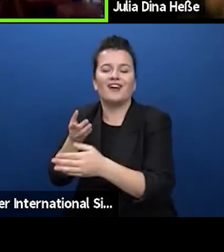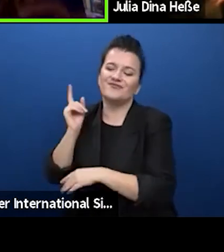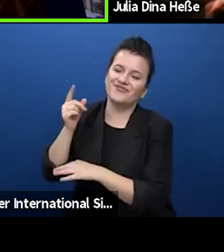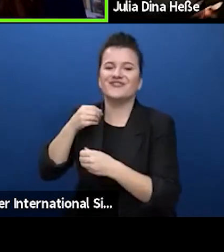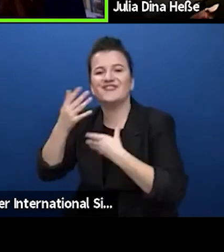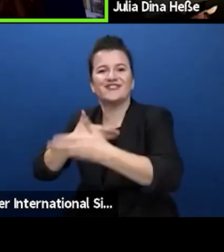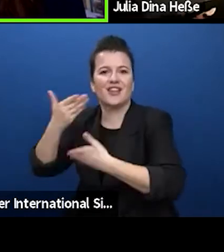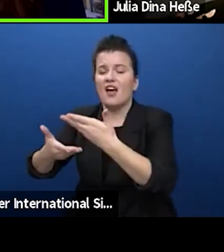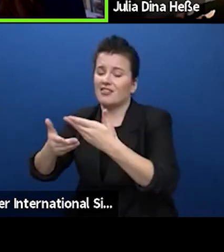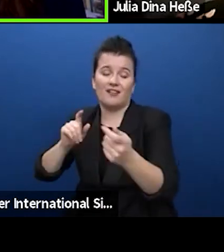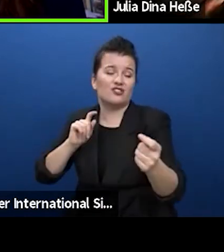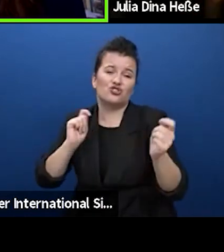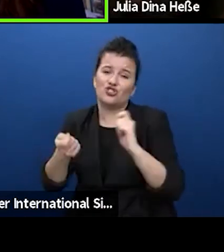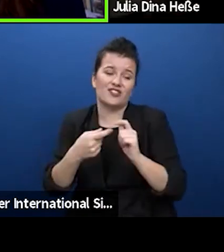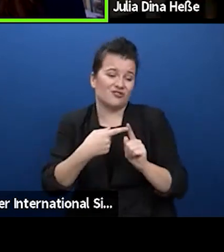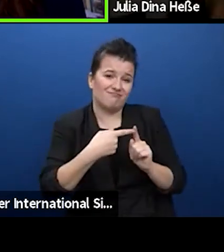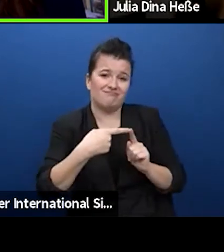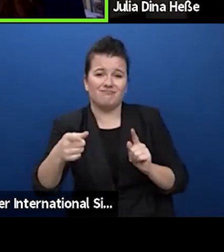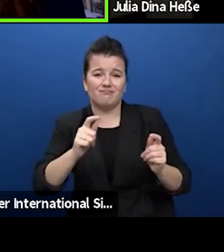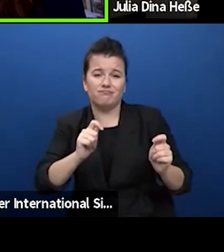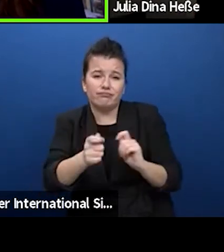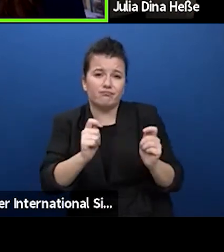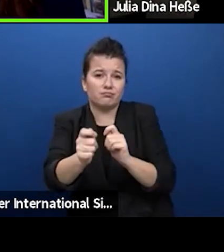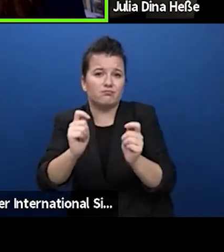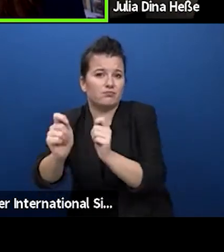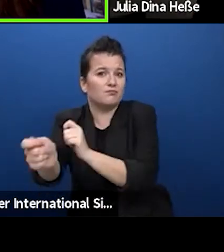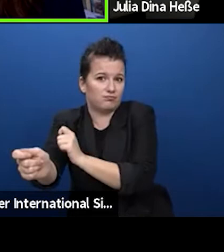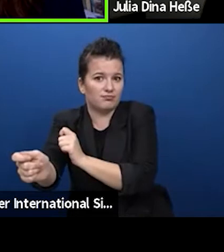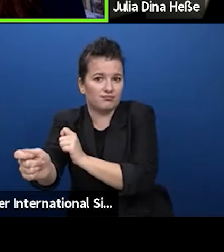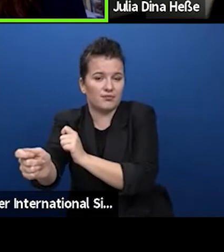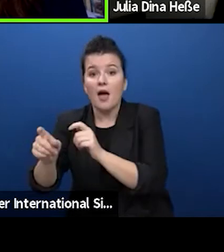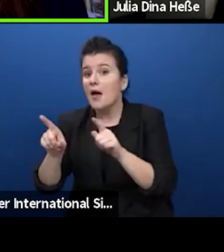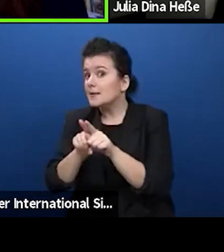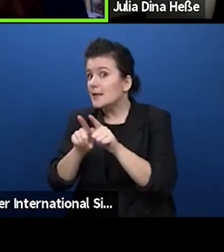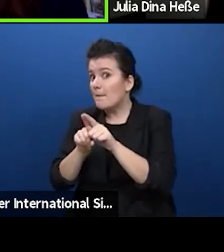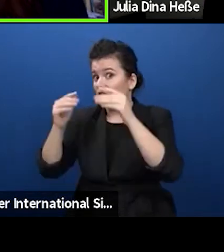shifts in behavior and in often in structural formations as well and that can be deeply